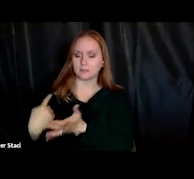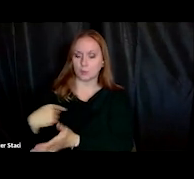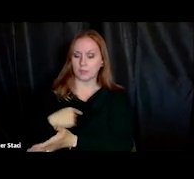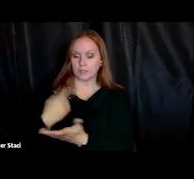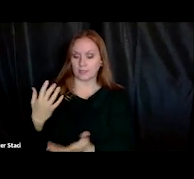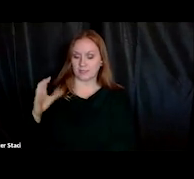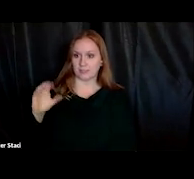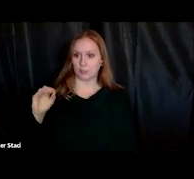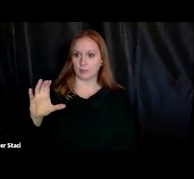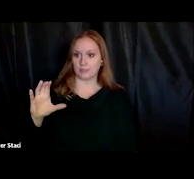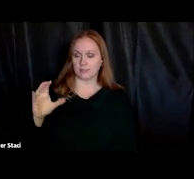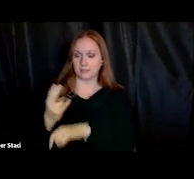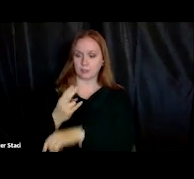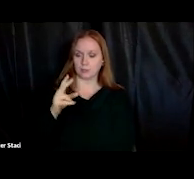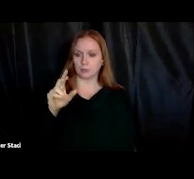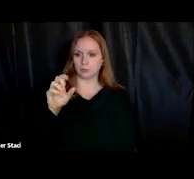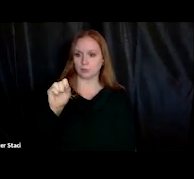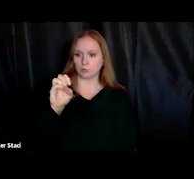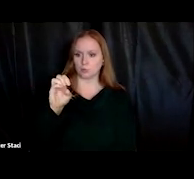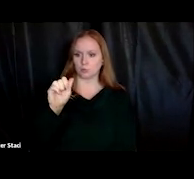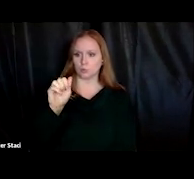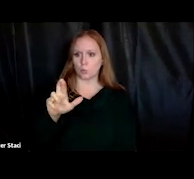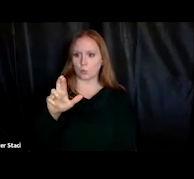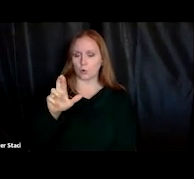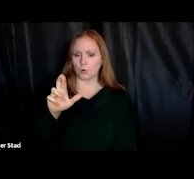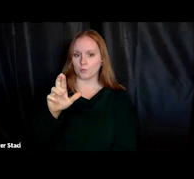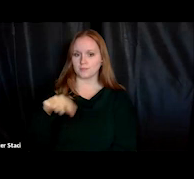as a tool for performance management in two different ways.